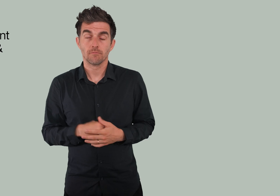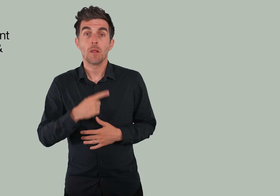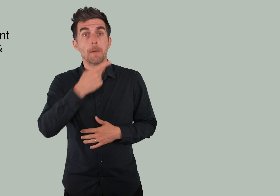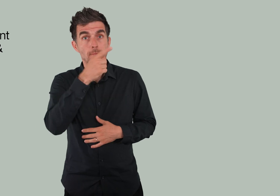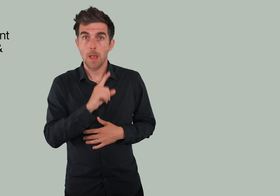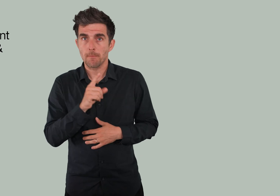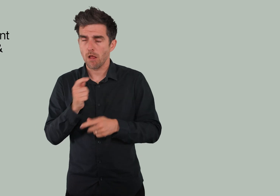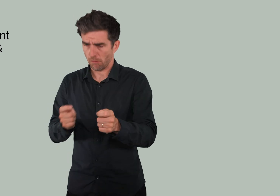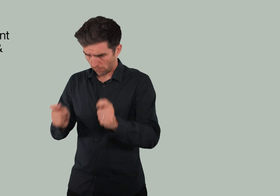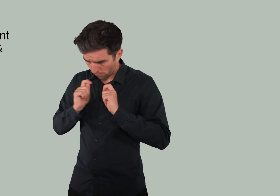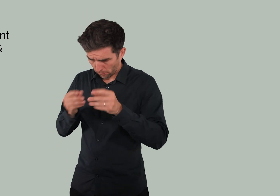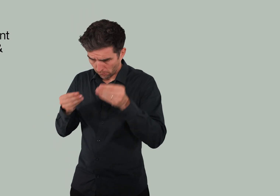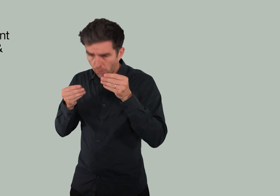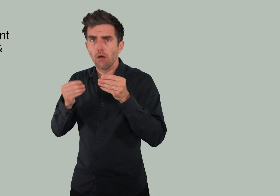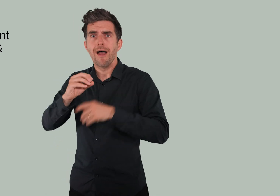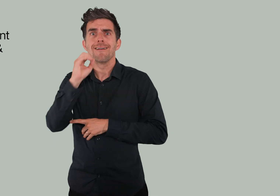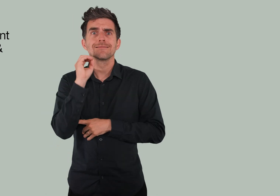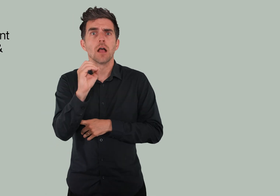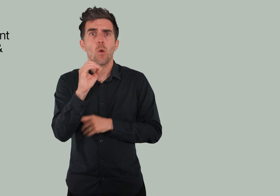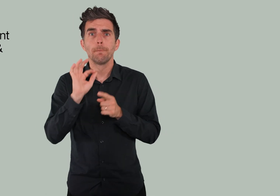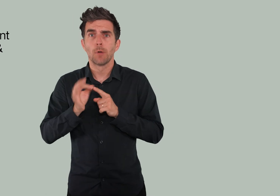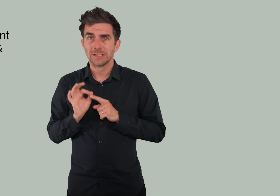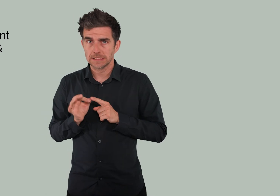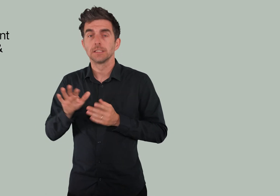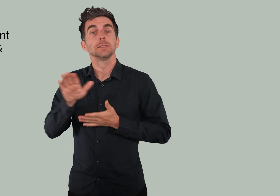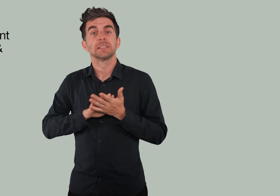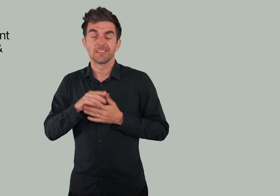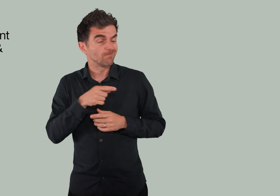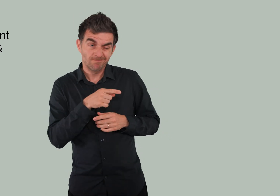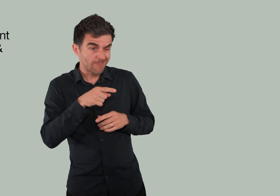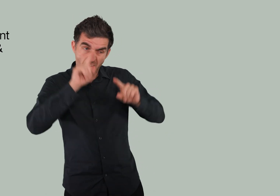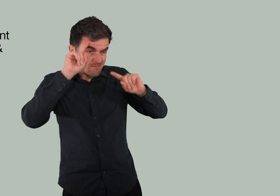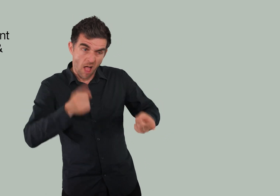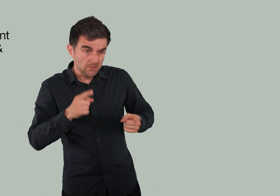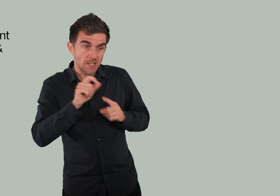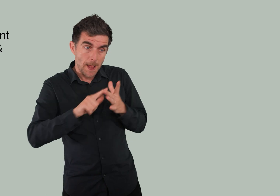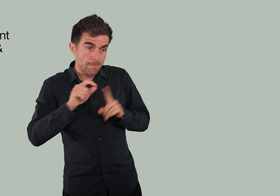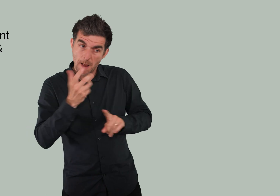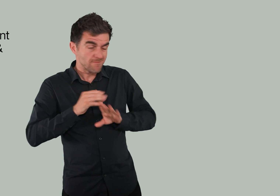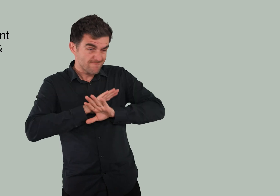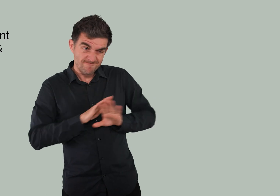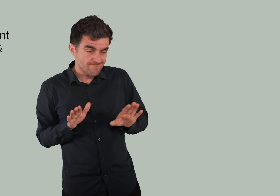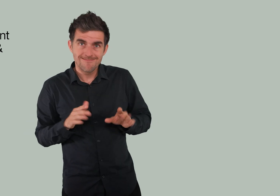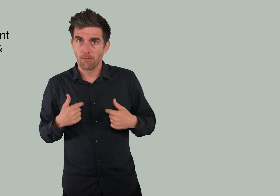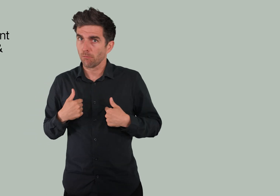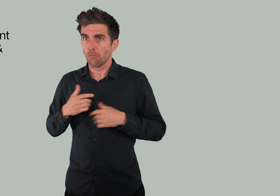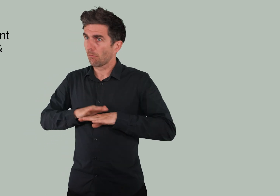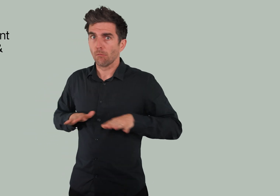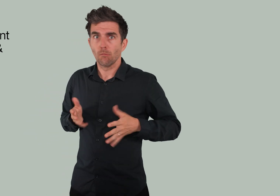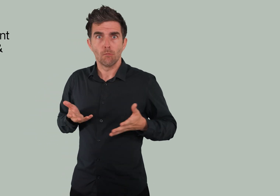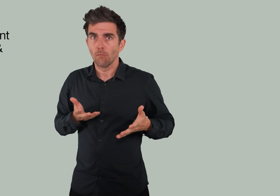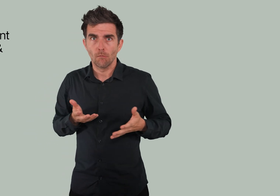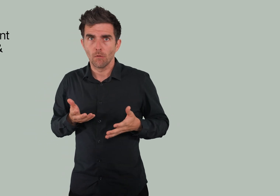6.53 When people who scored zero points and therefore were deemed ineligible for PIP